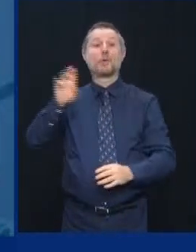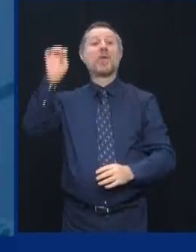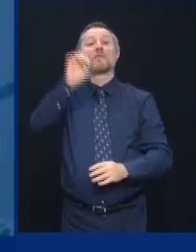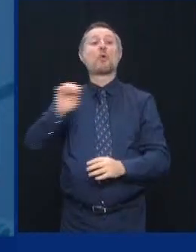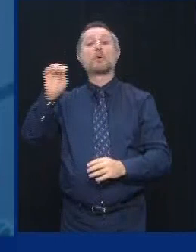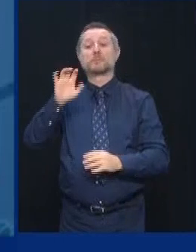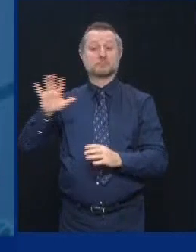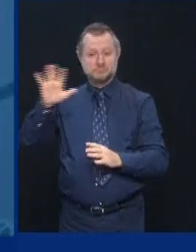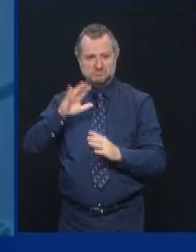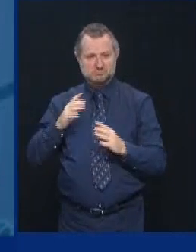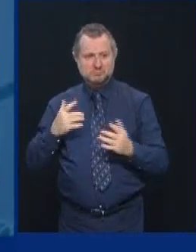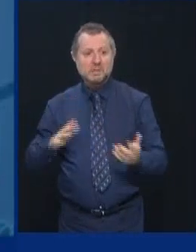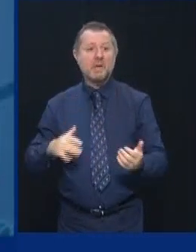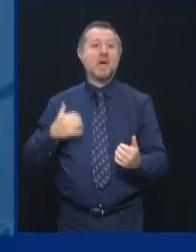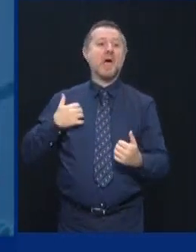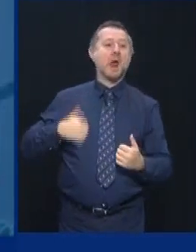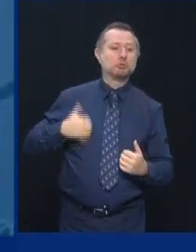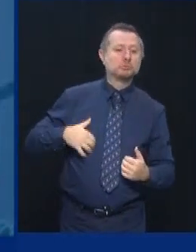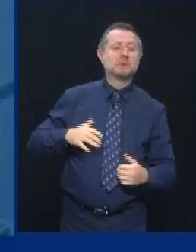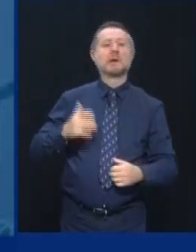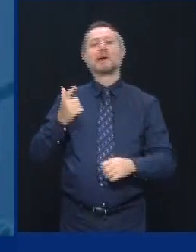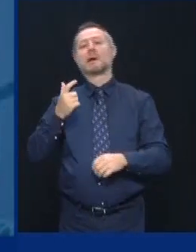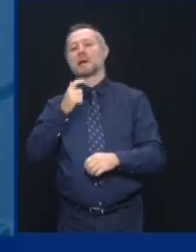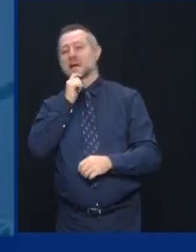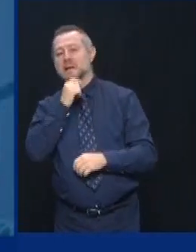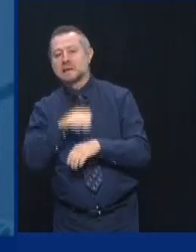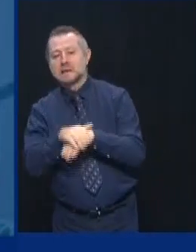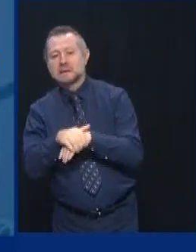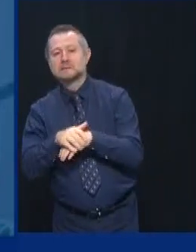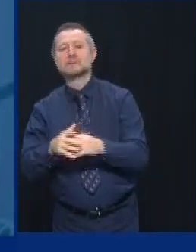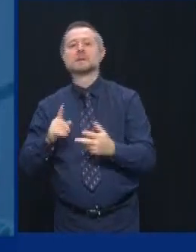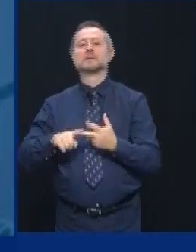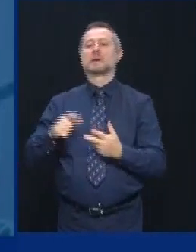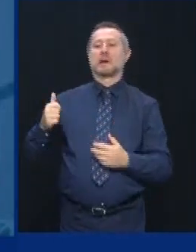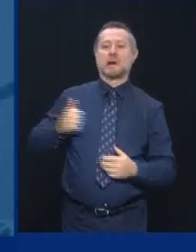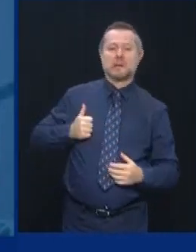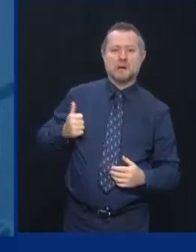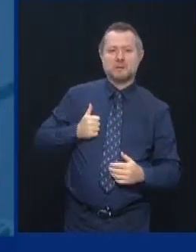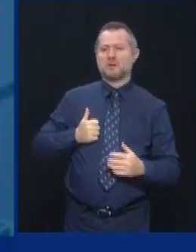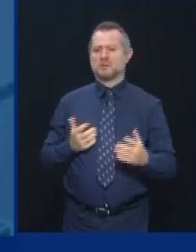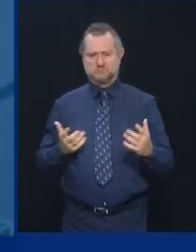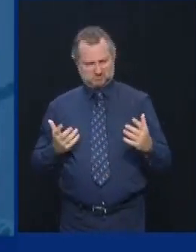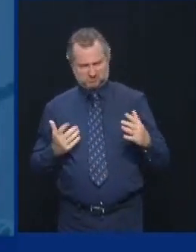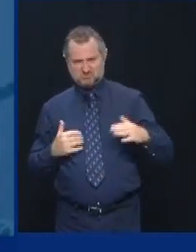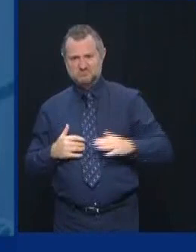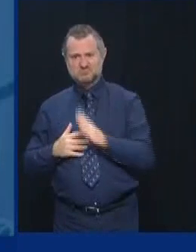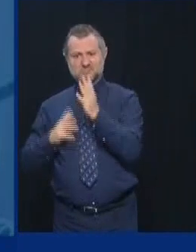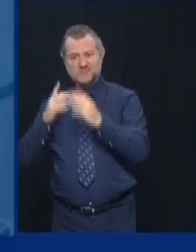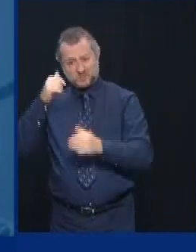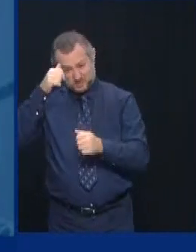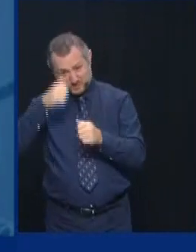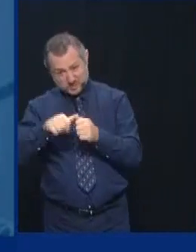USA OVERALL IS GOING UP. ISRAEL HAS A REAL PROBLEM. EU HAS A REAL PROBLEM. CANADA HAS A PROBLEM.